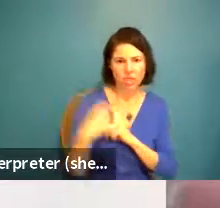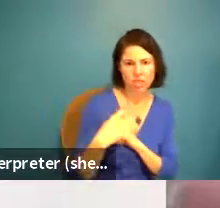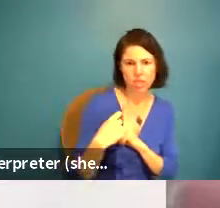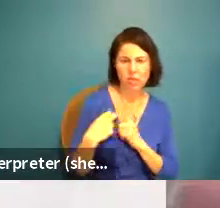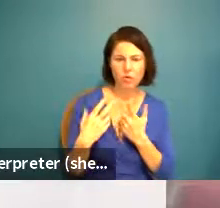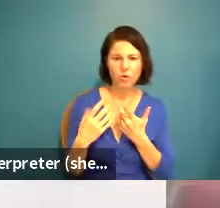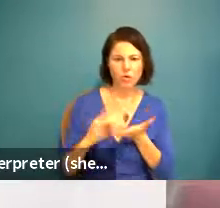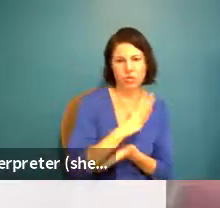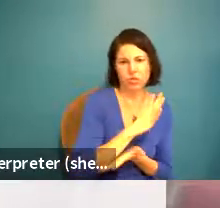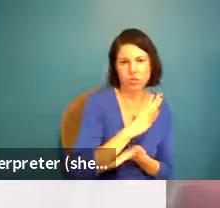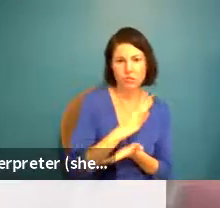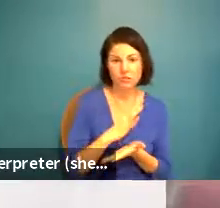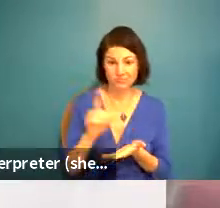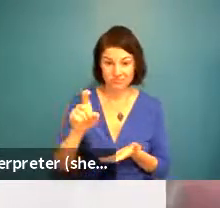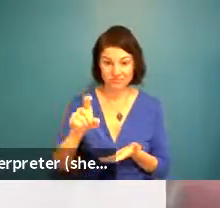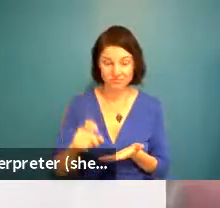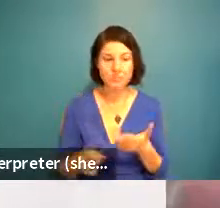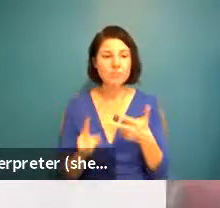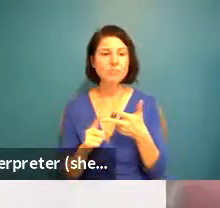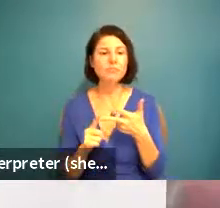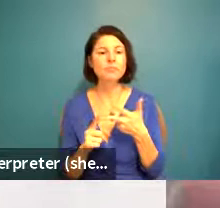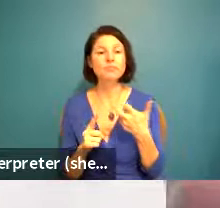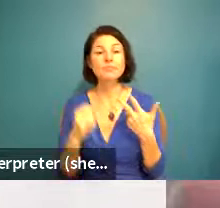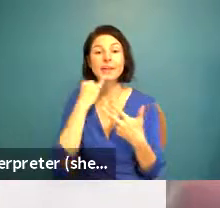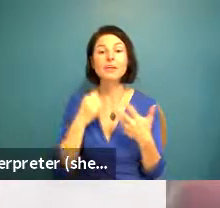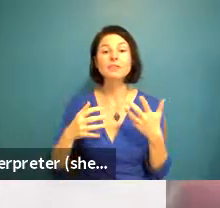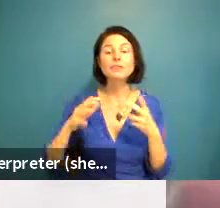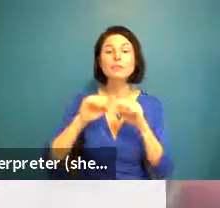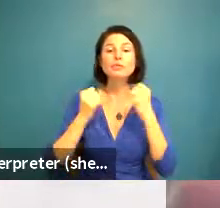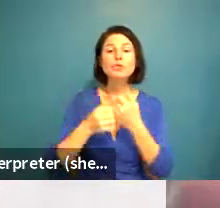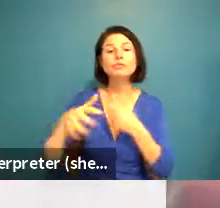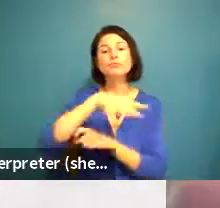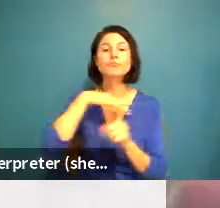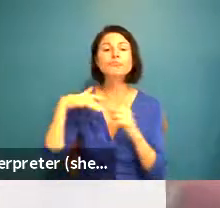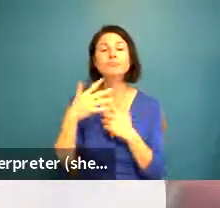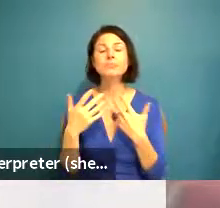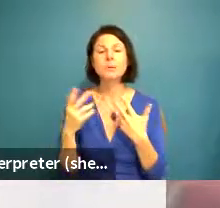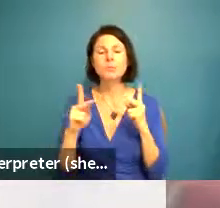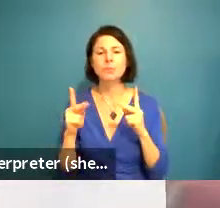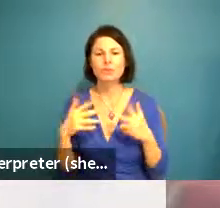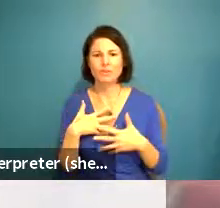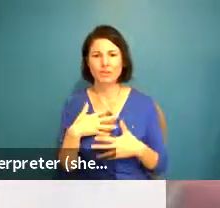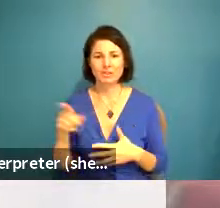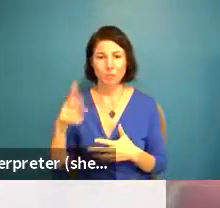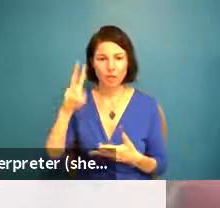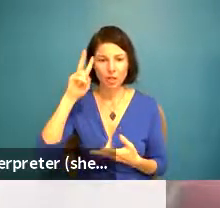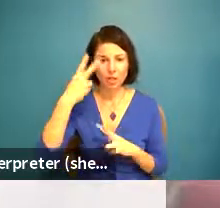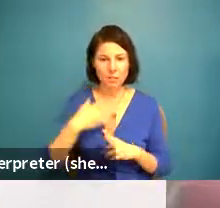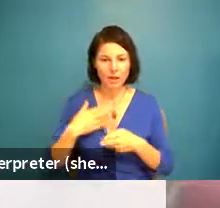Do you ever have to think about which name to use in social settings? Or on official paperwork? Do you ever have to think about